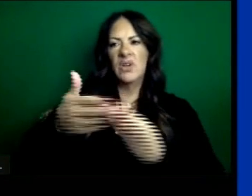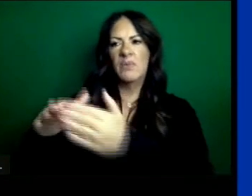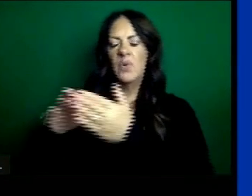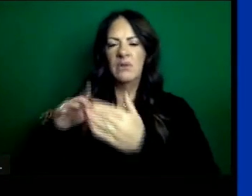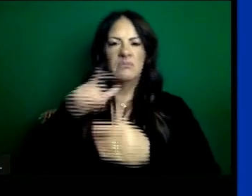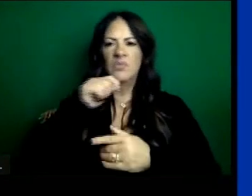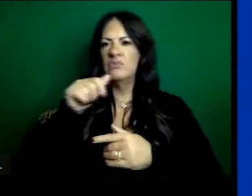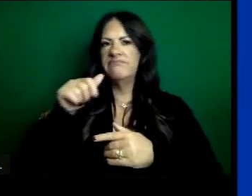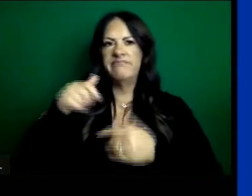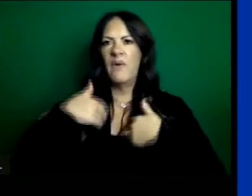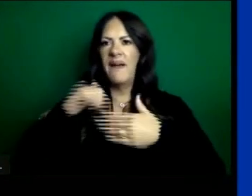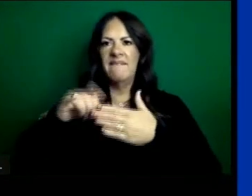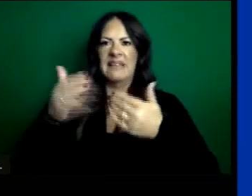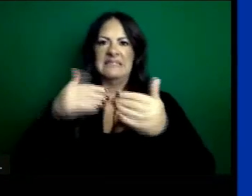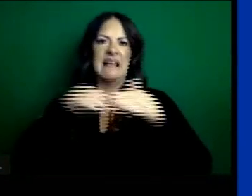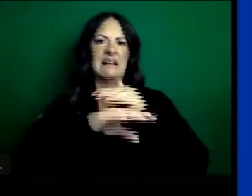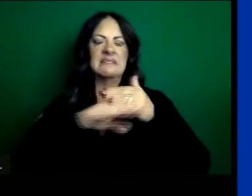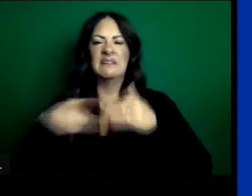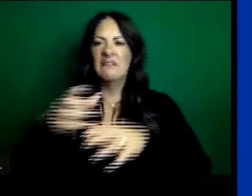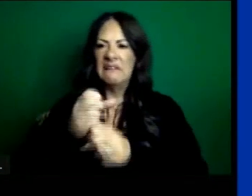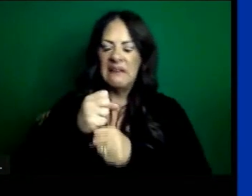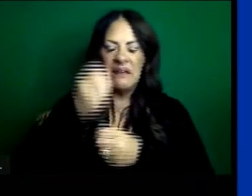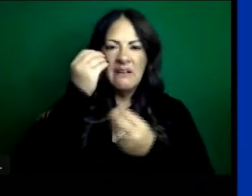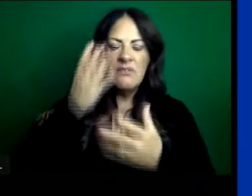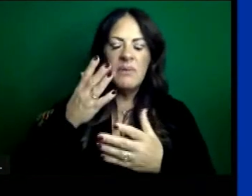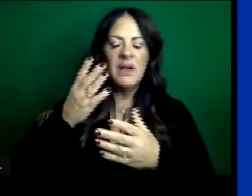RESULTS OF THOSE TESTING, THE